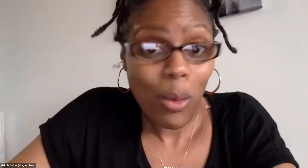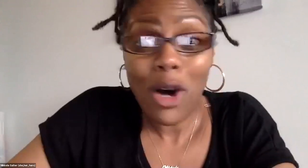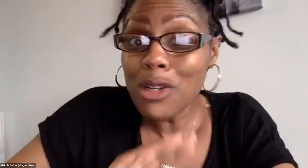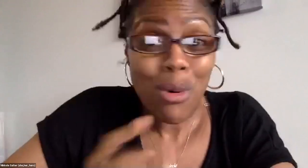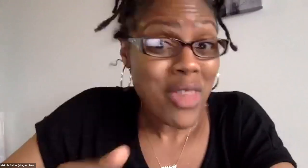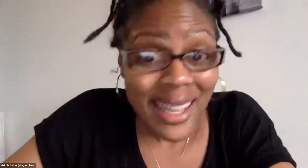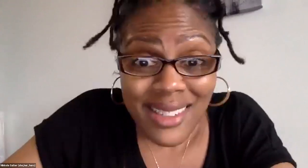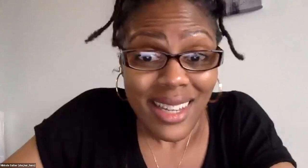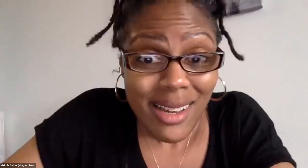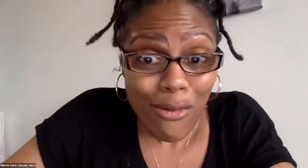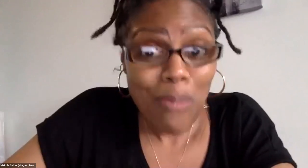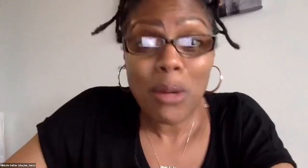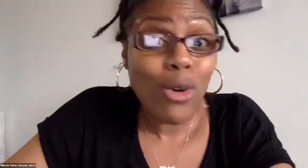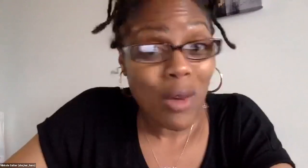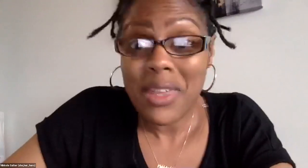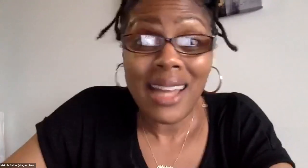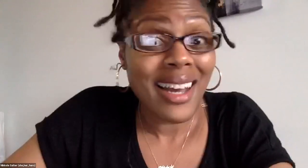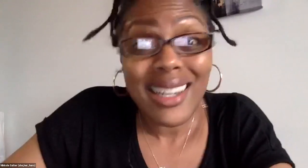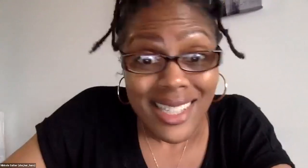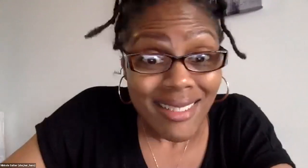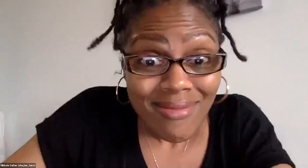We all know that from the movie with Helen Hunt,